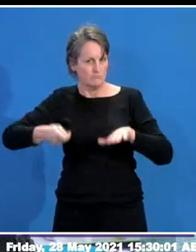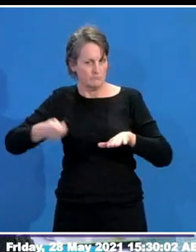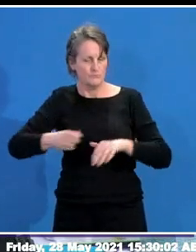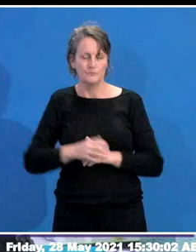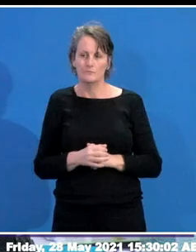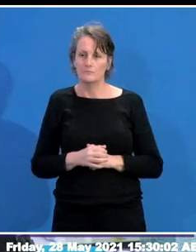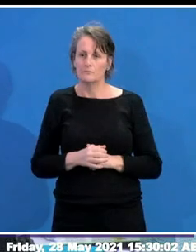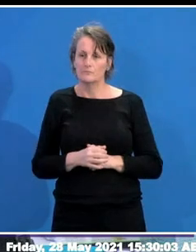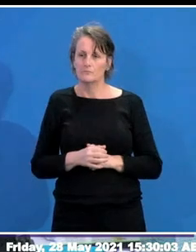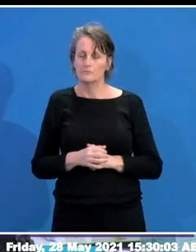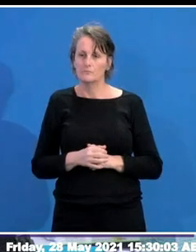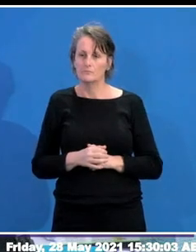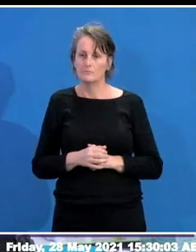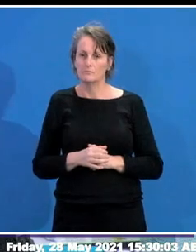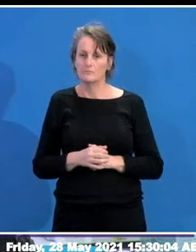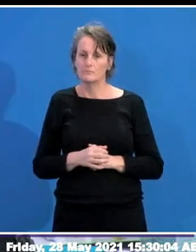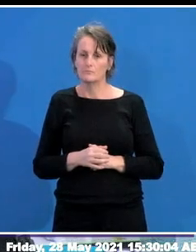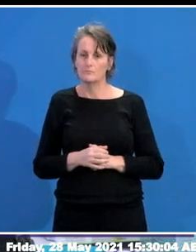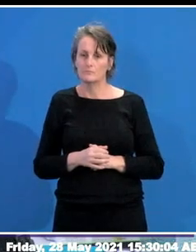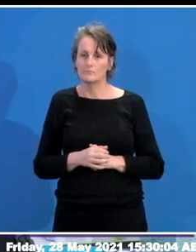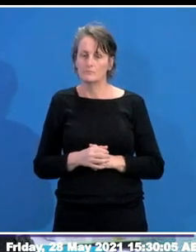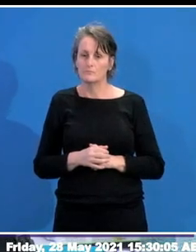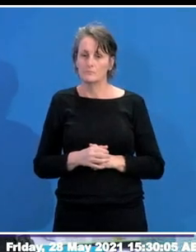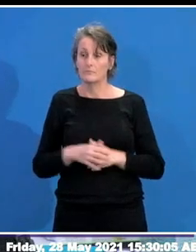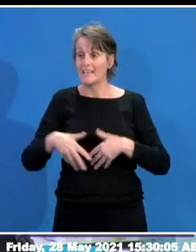Any responses to the Counsel Assisting's submissions should be